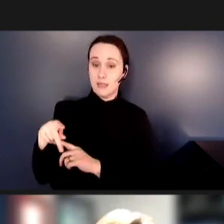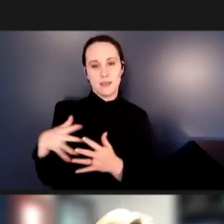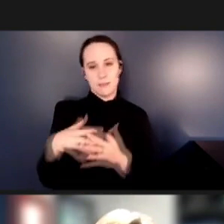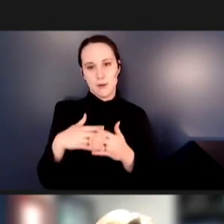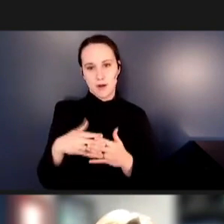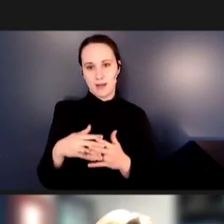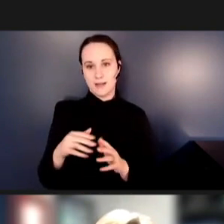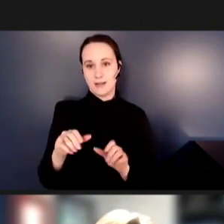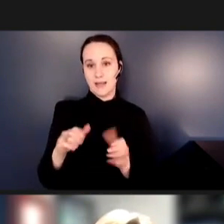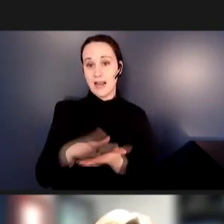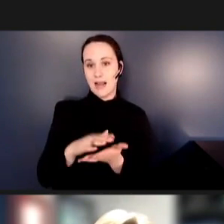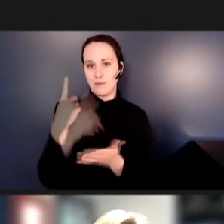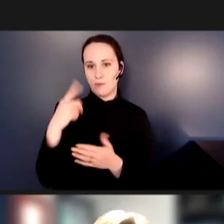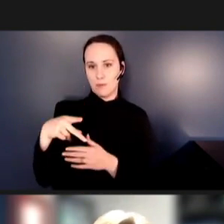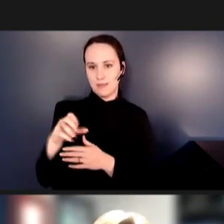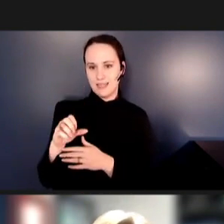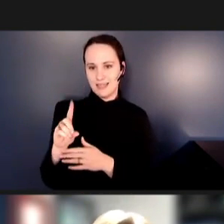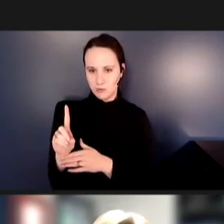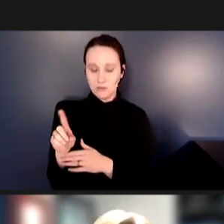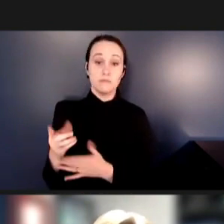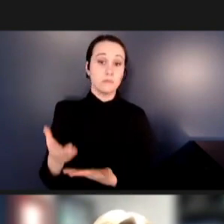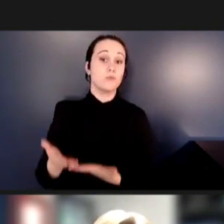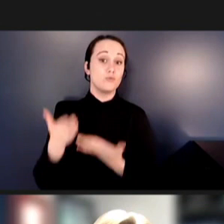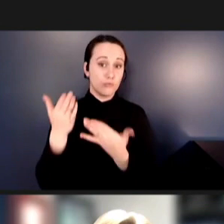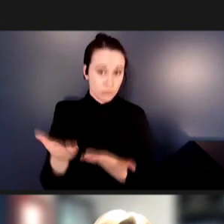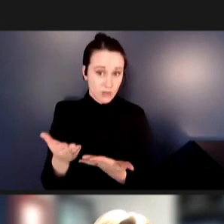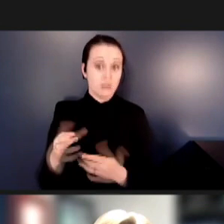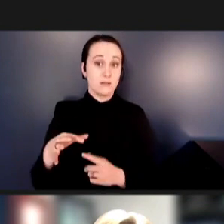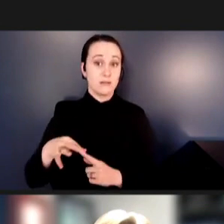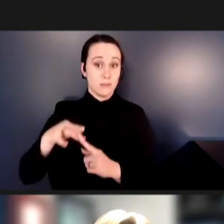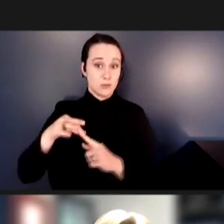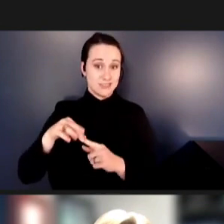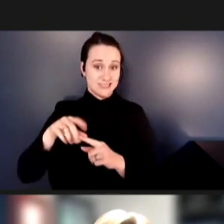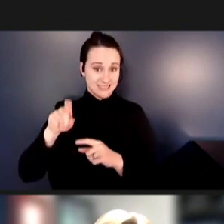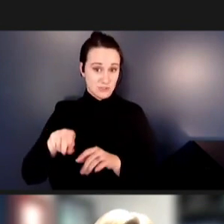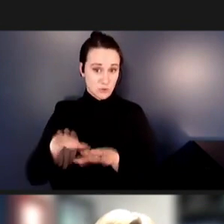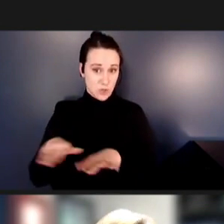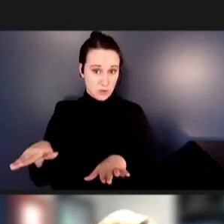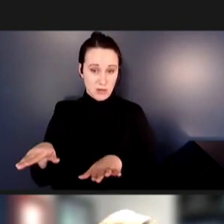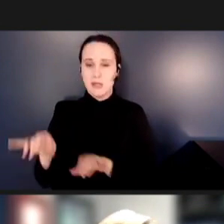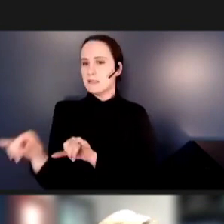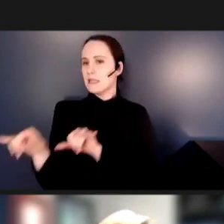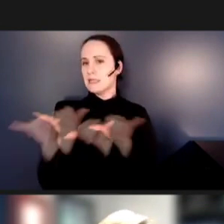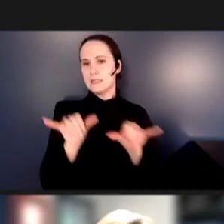recommends children to be vaccinated following the same schedule unless they are medically